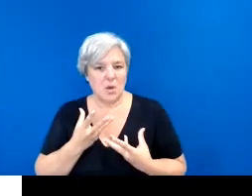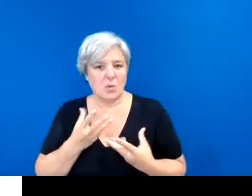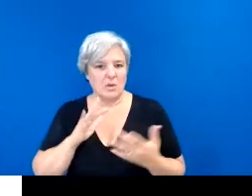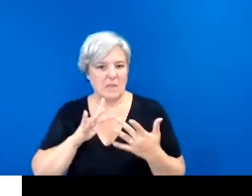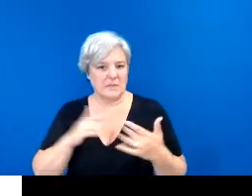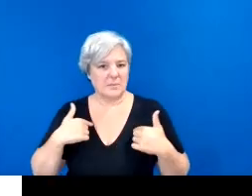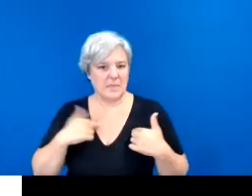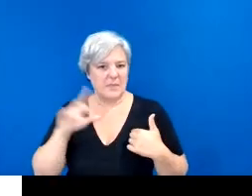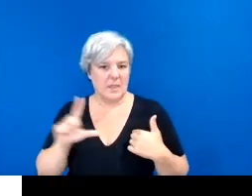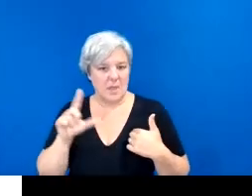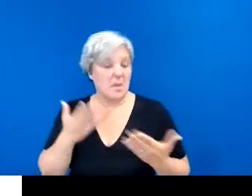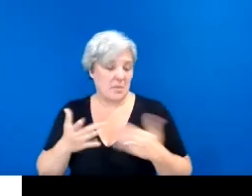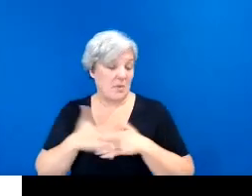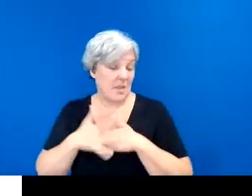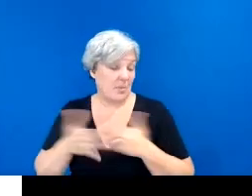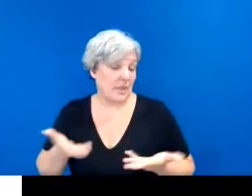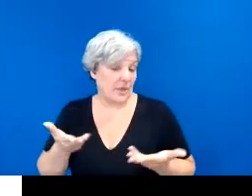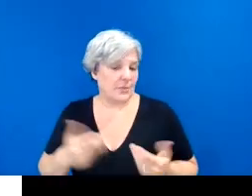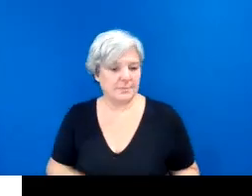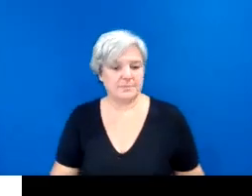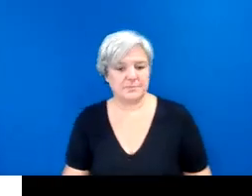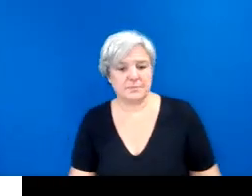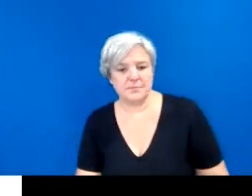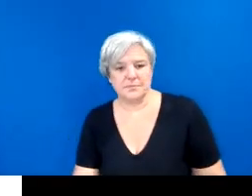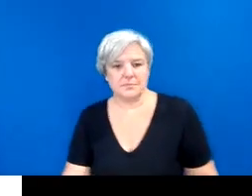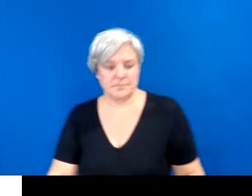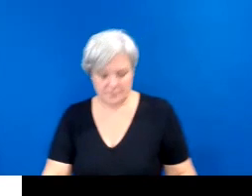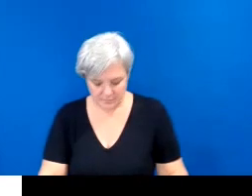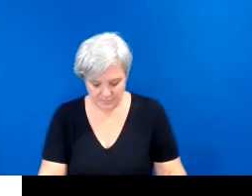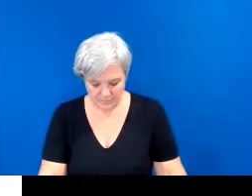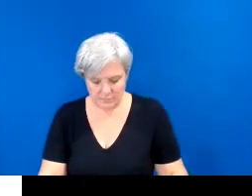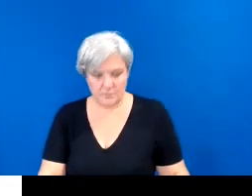We may have it available in one of our one of our databases as a ZTC